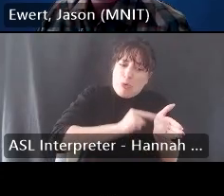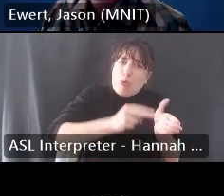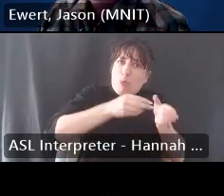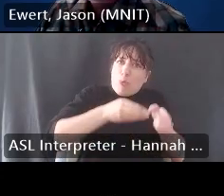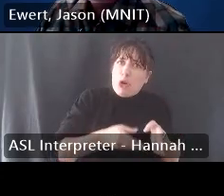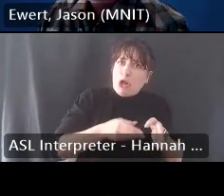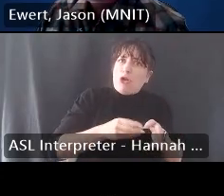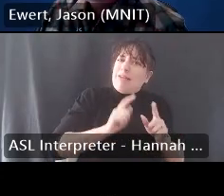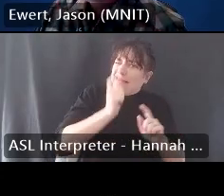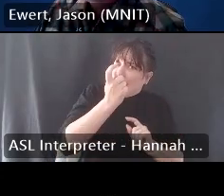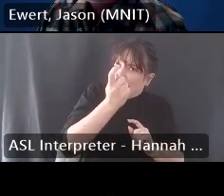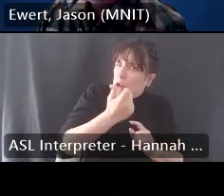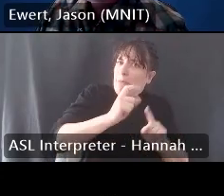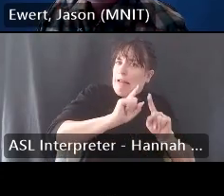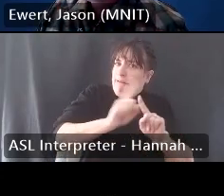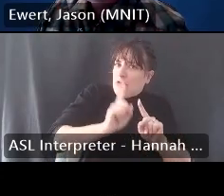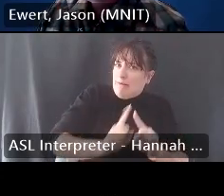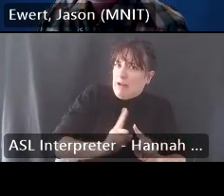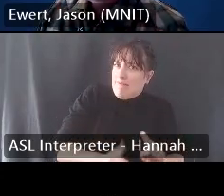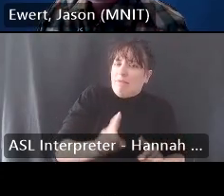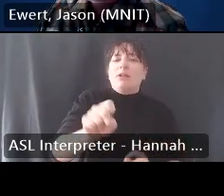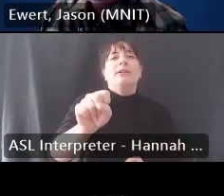However, just keep in mind that you